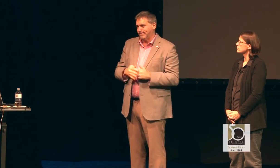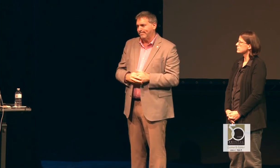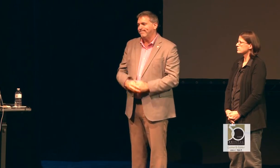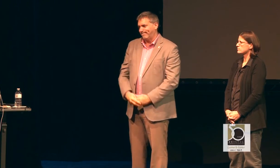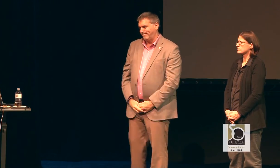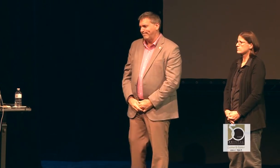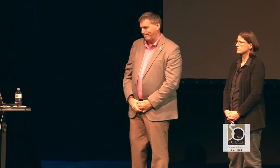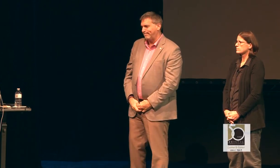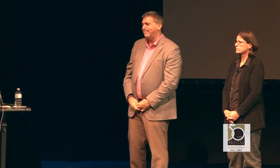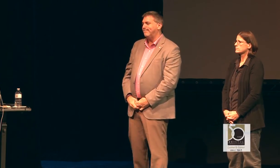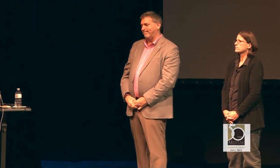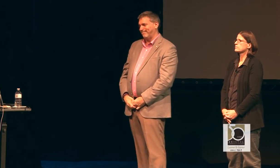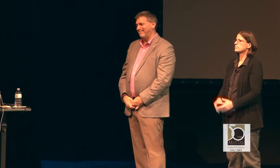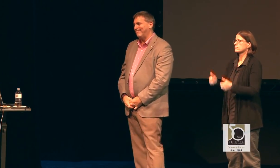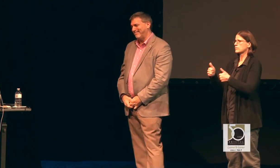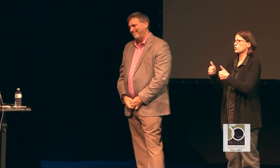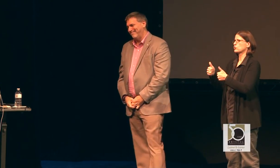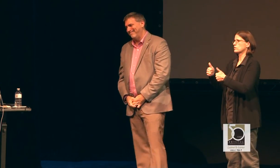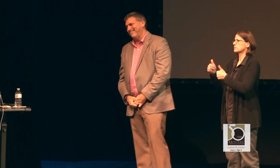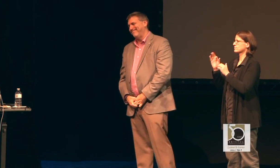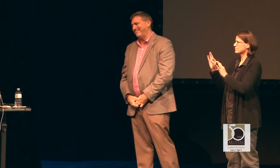deaf-blind and education access. >>SPEAKER: Excellent. Awesome.